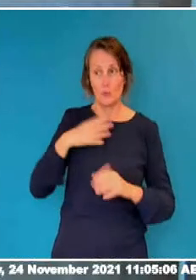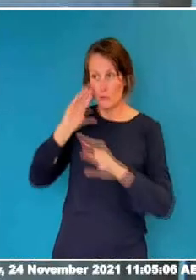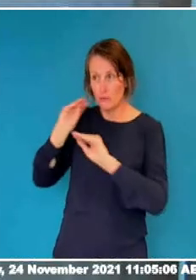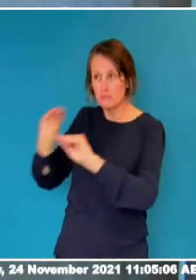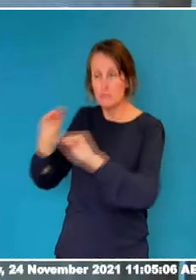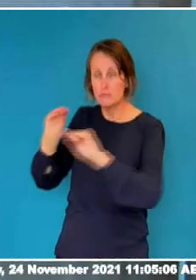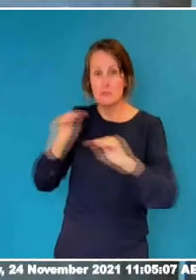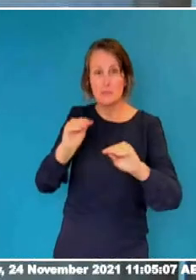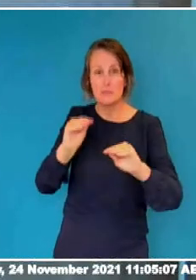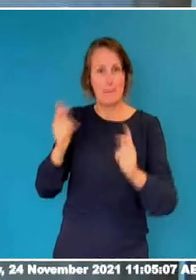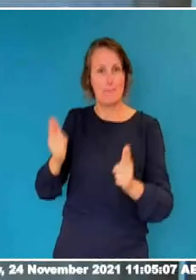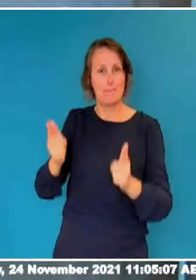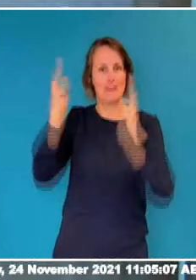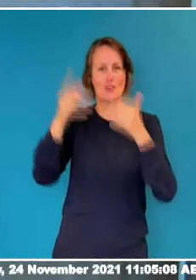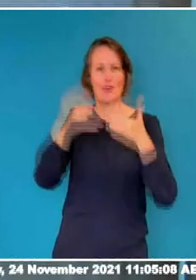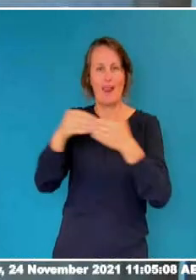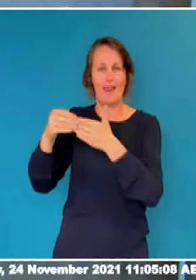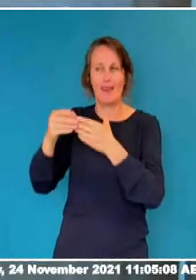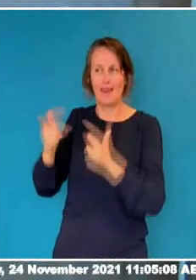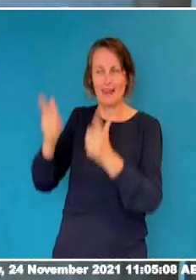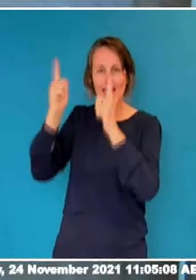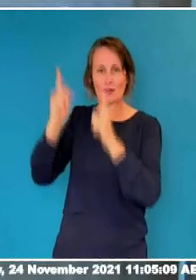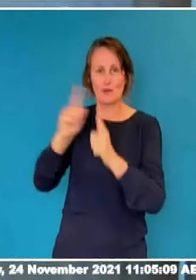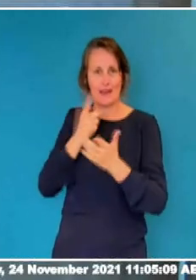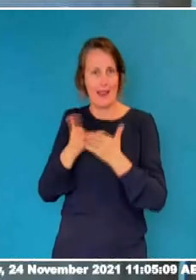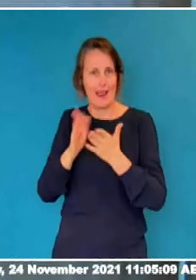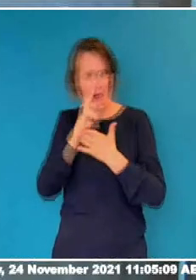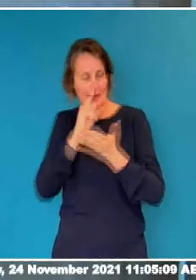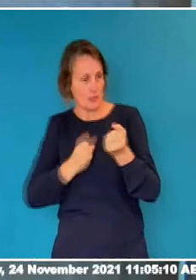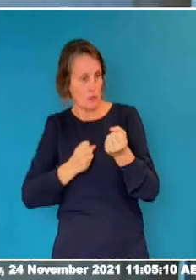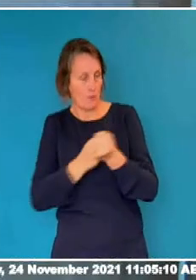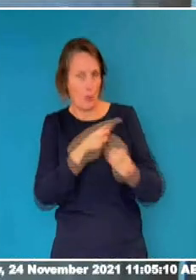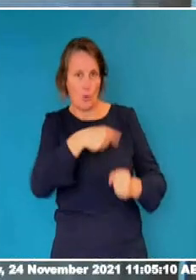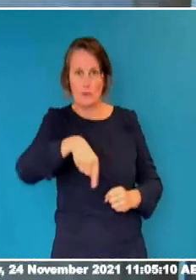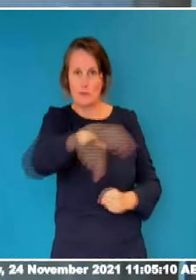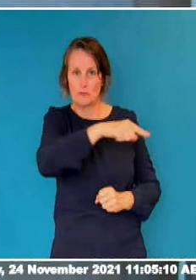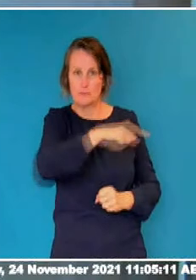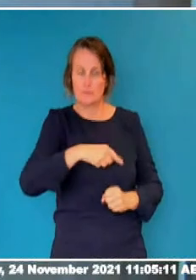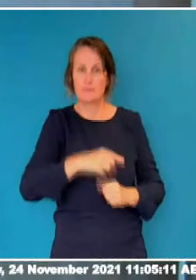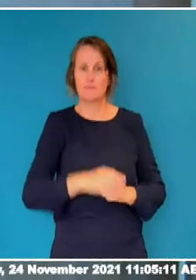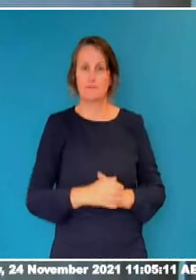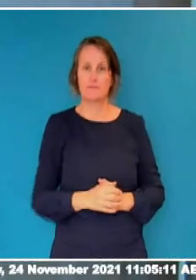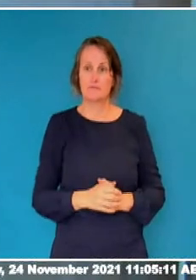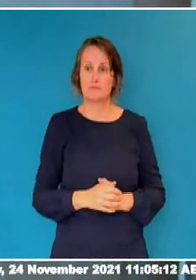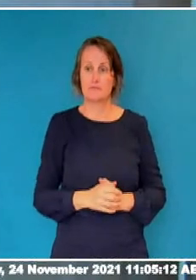what is available by way of support for them, whether it's a third party through our